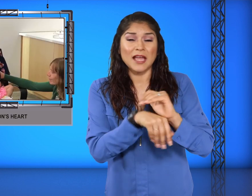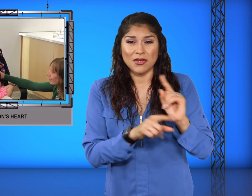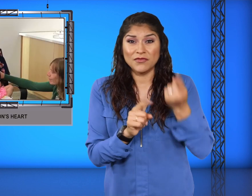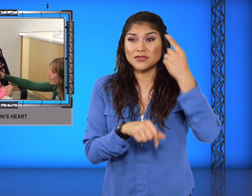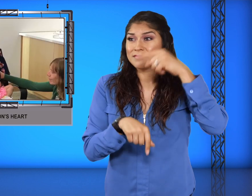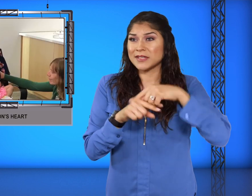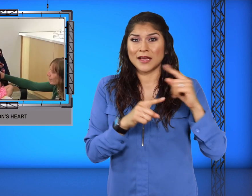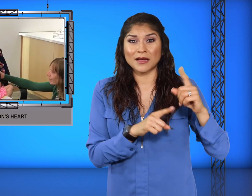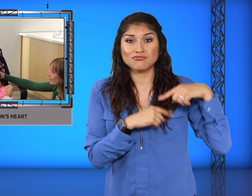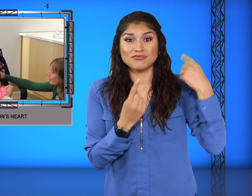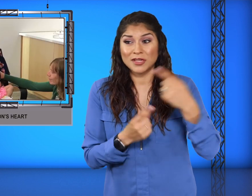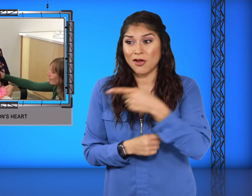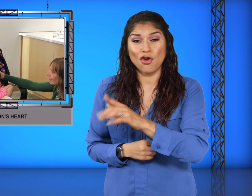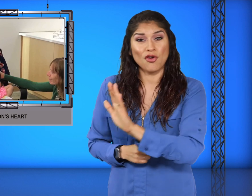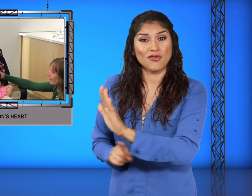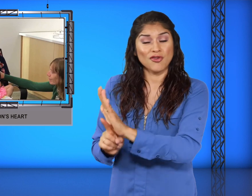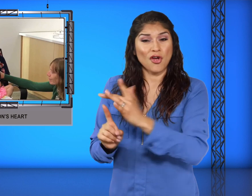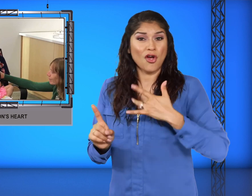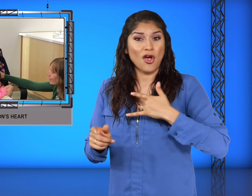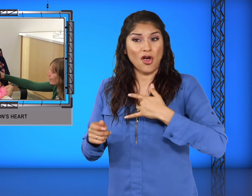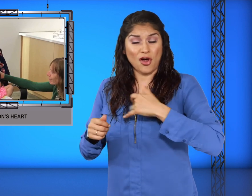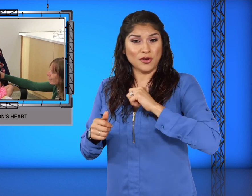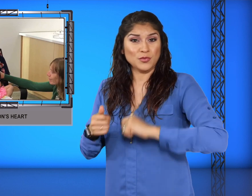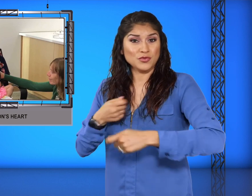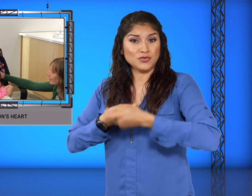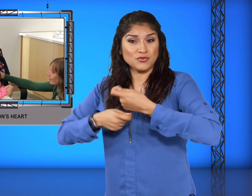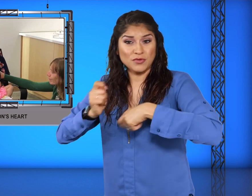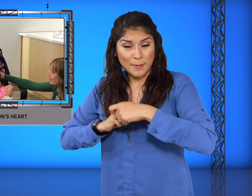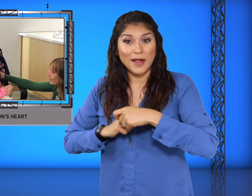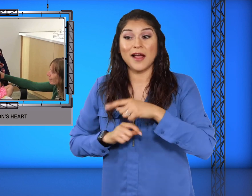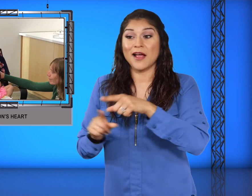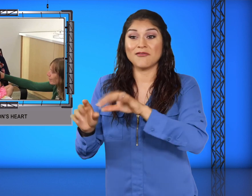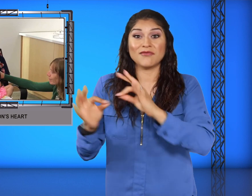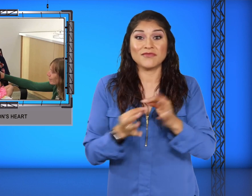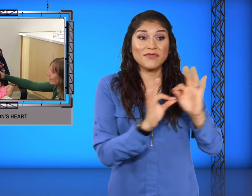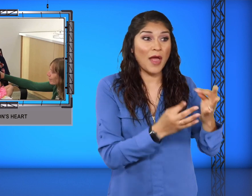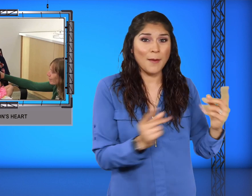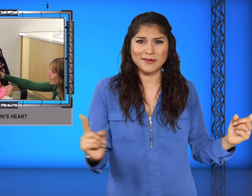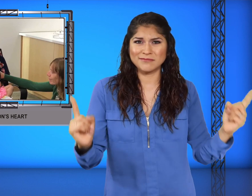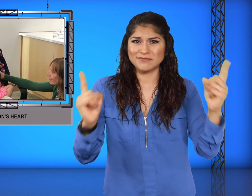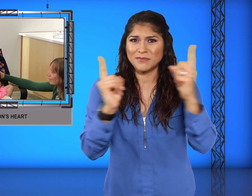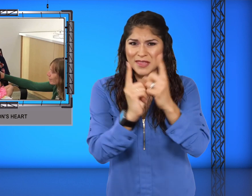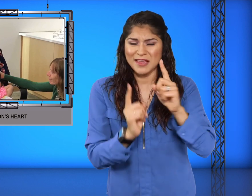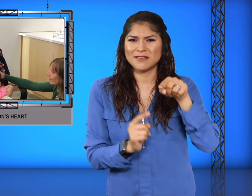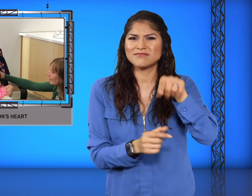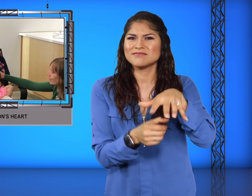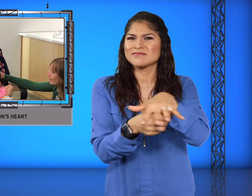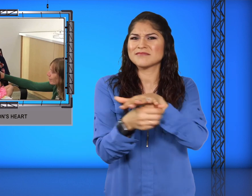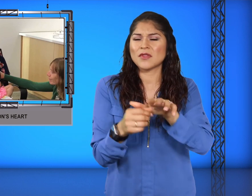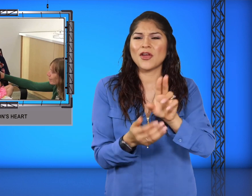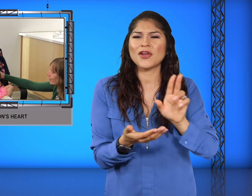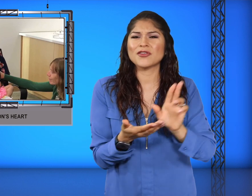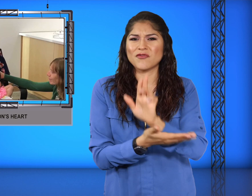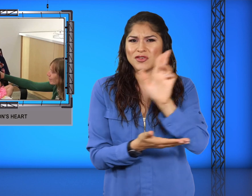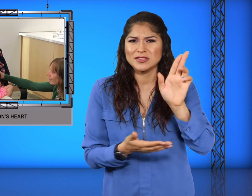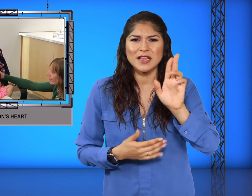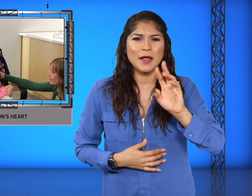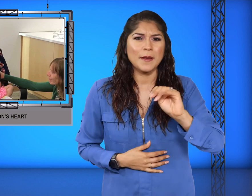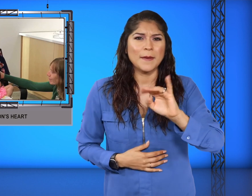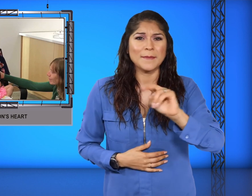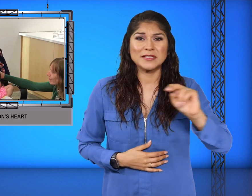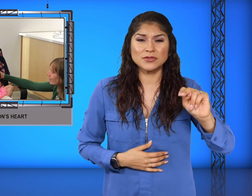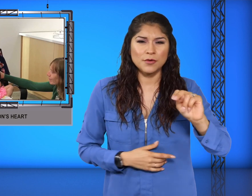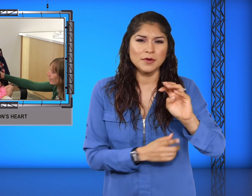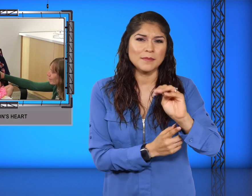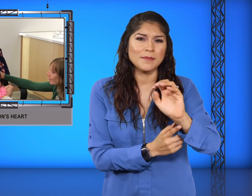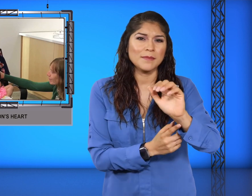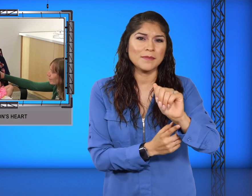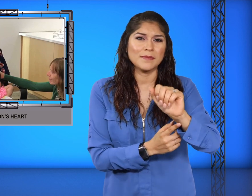Last night, for the first time since the heart transplant, the families met at University